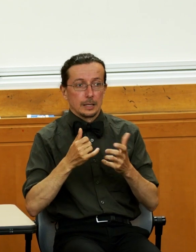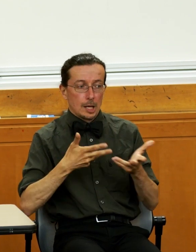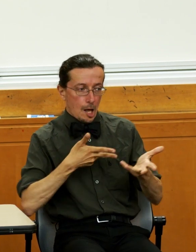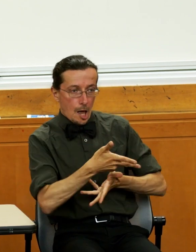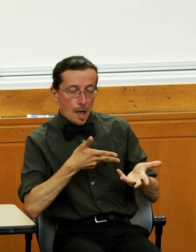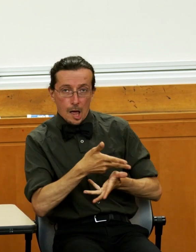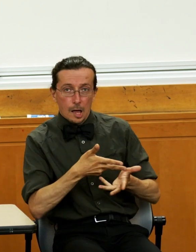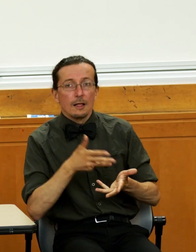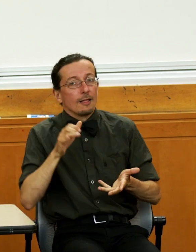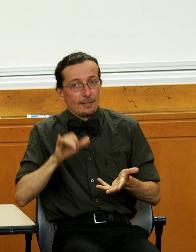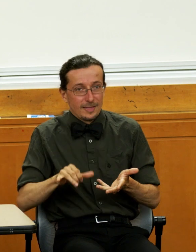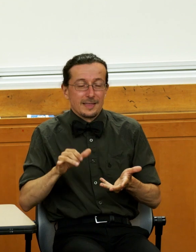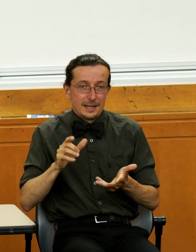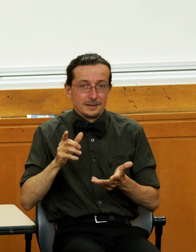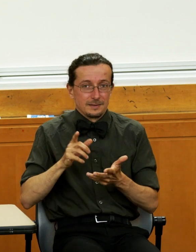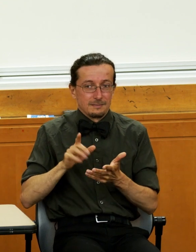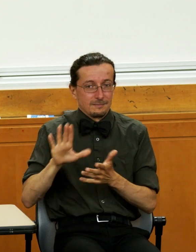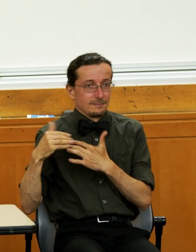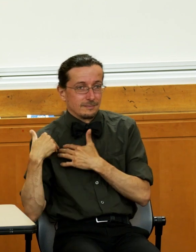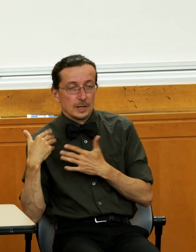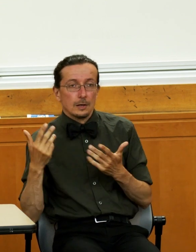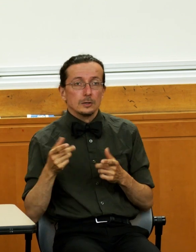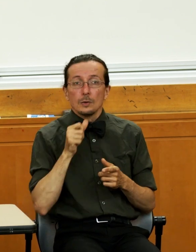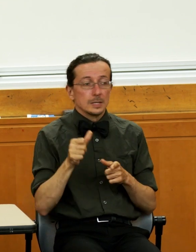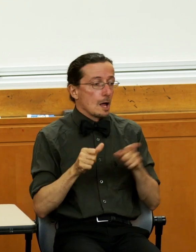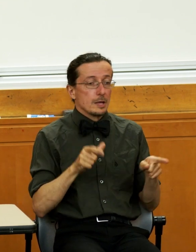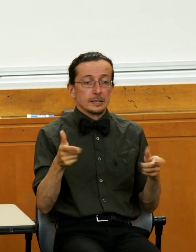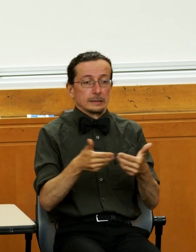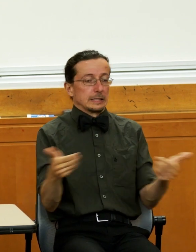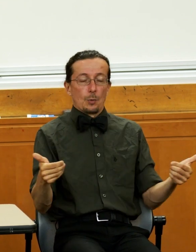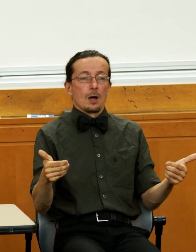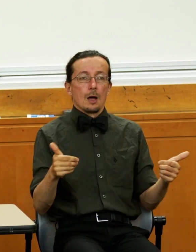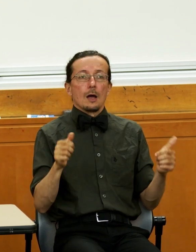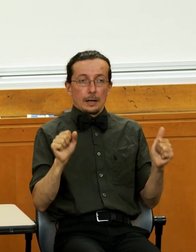one or the other. It's not medical model versus social model. They work together.” But I think